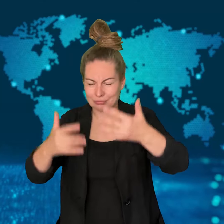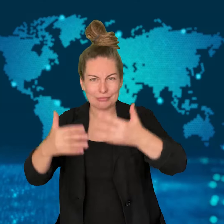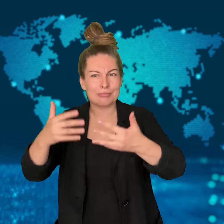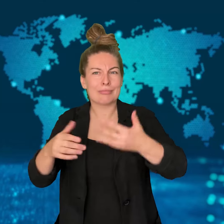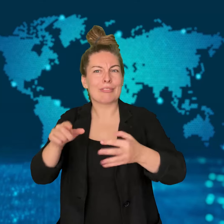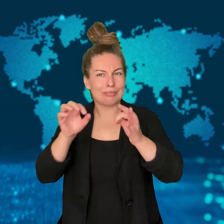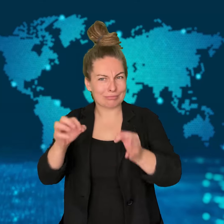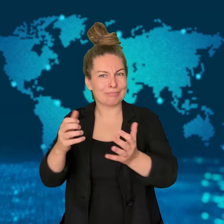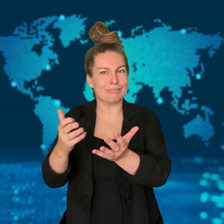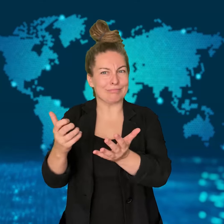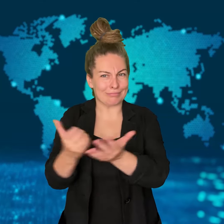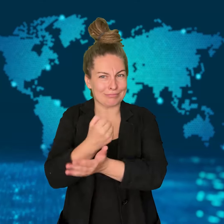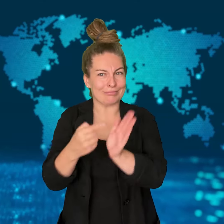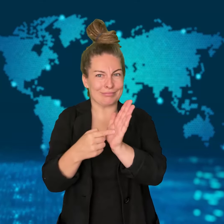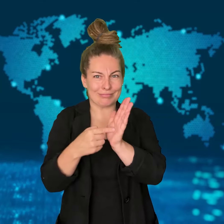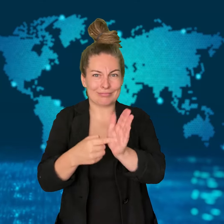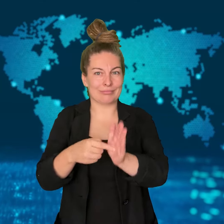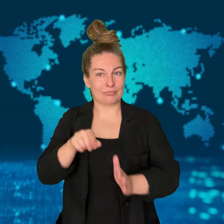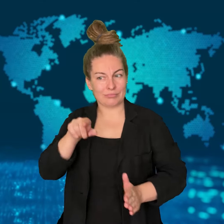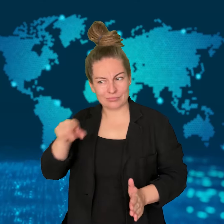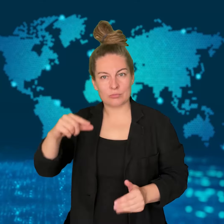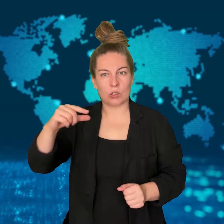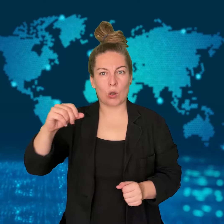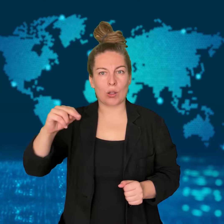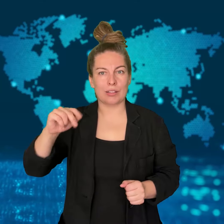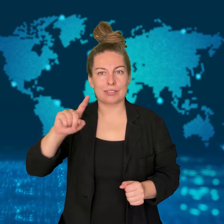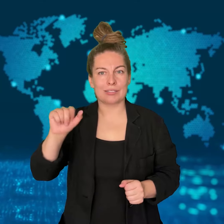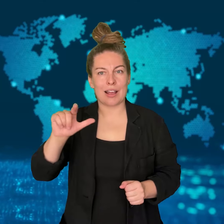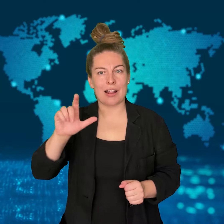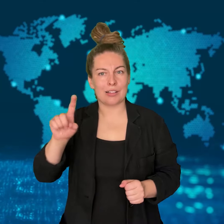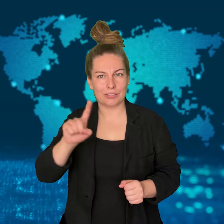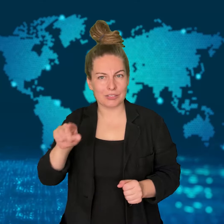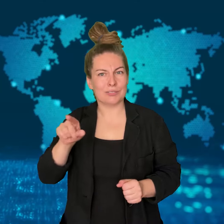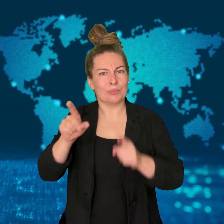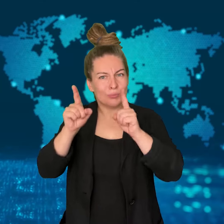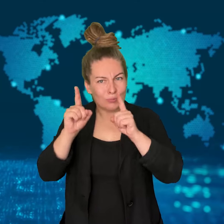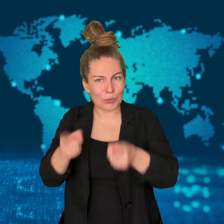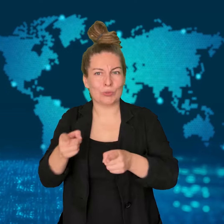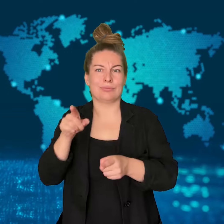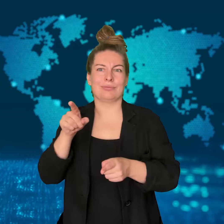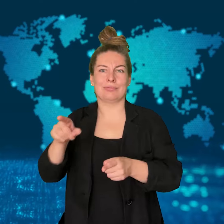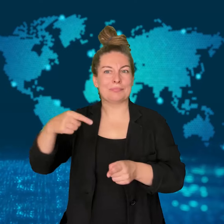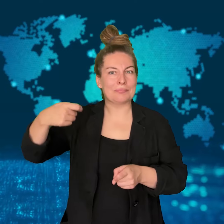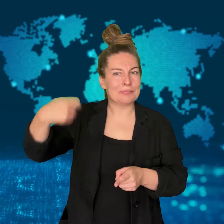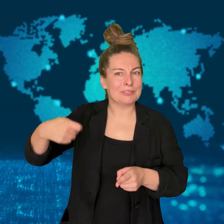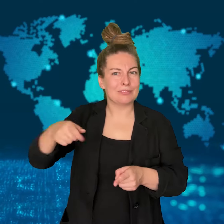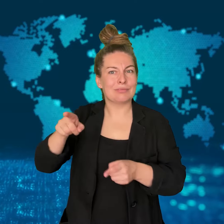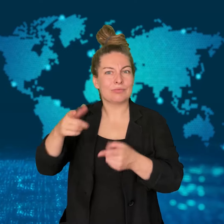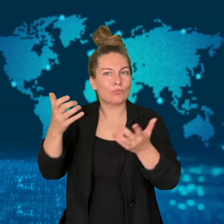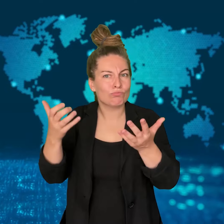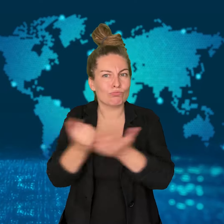When his opposition collected tally sheets from 80% of